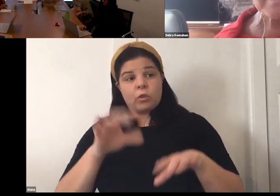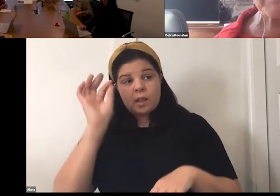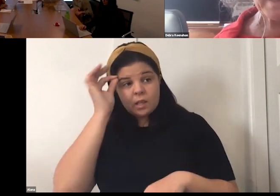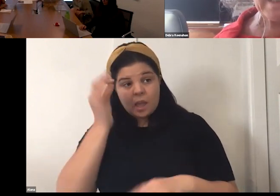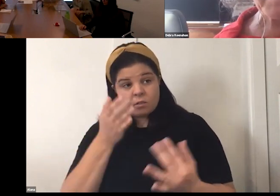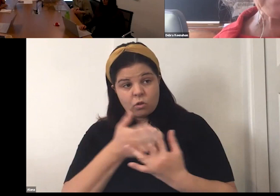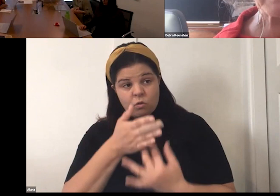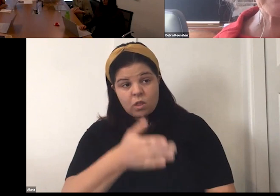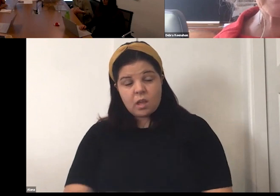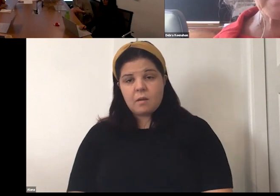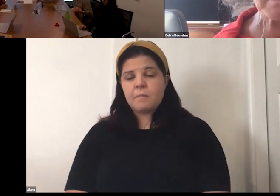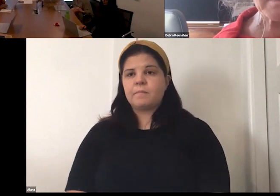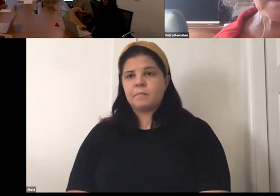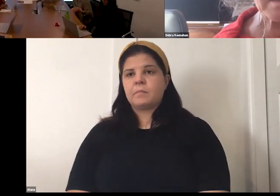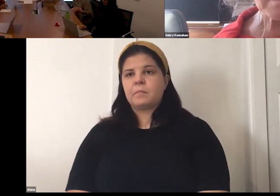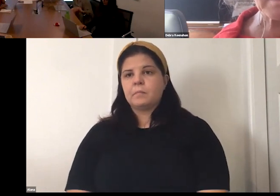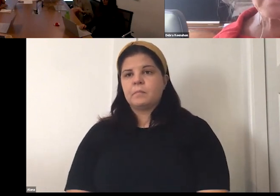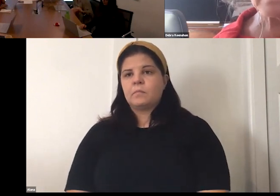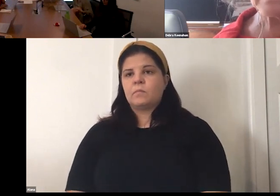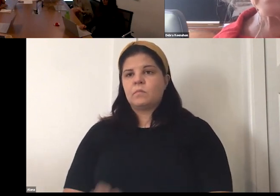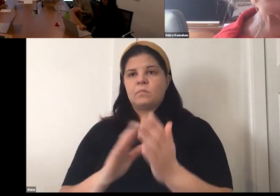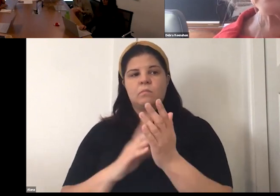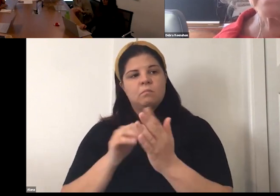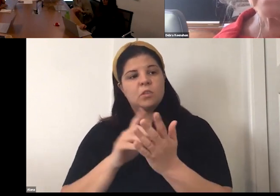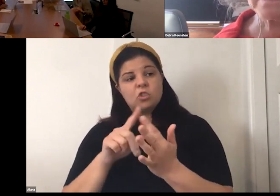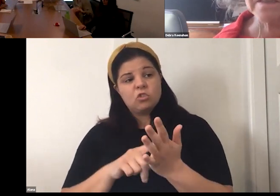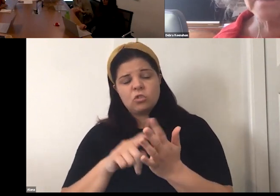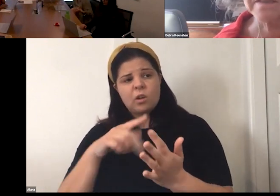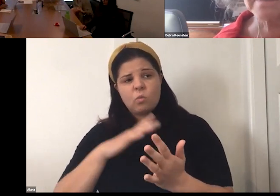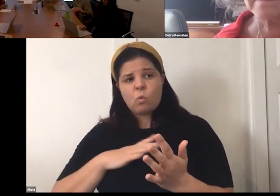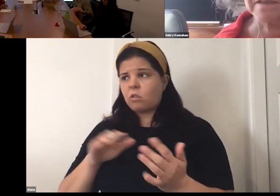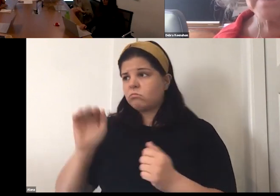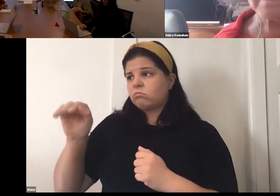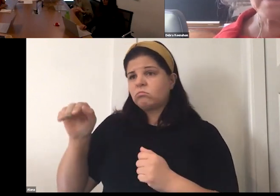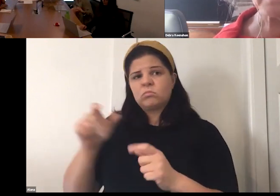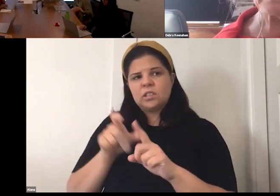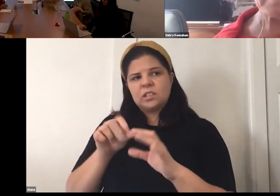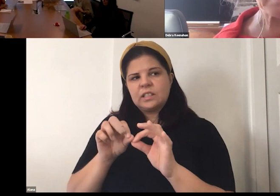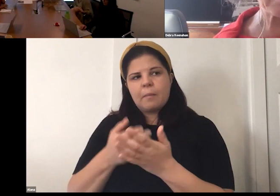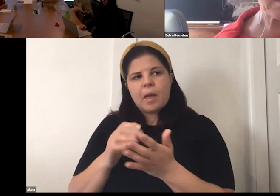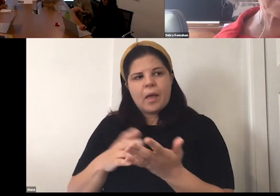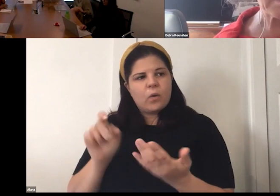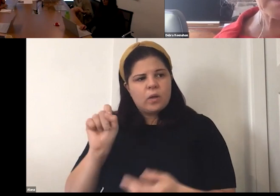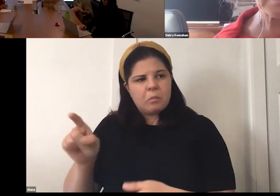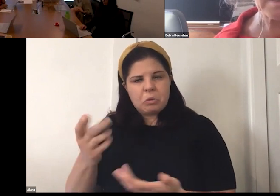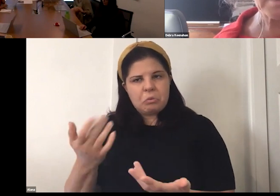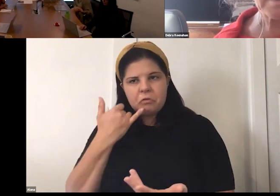How would Michelle like to connect? Email us.